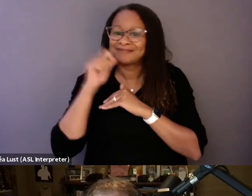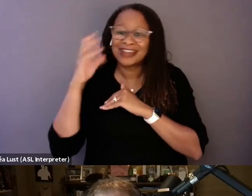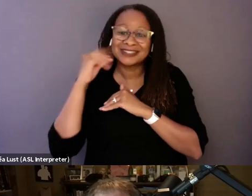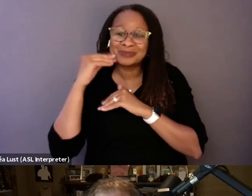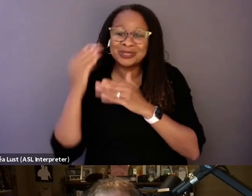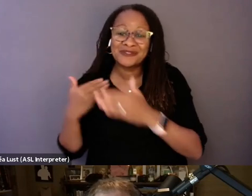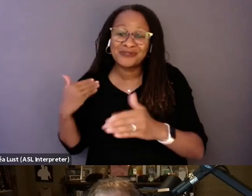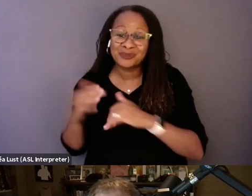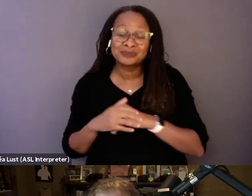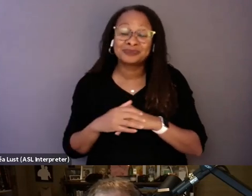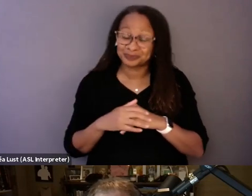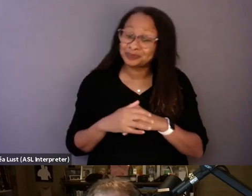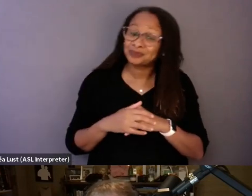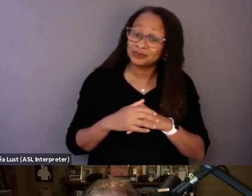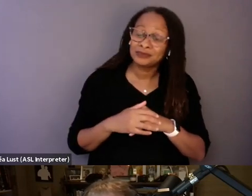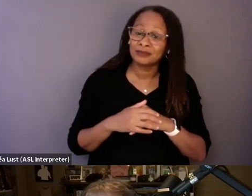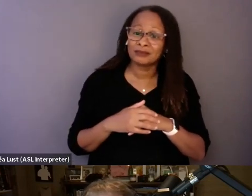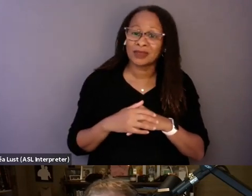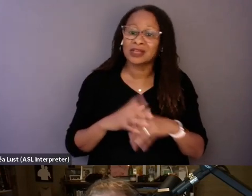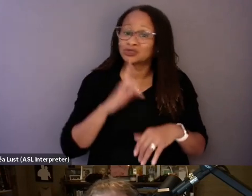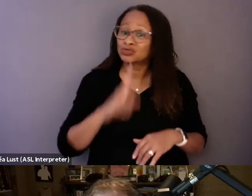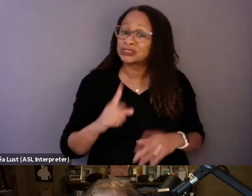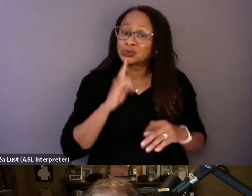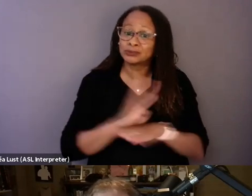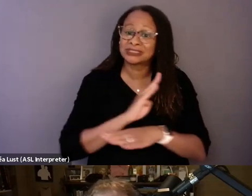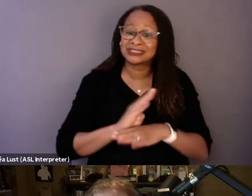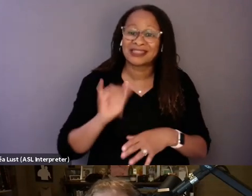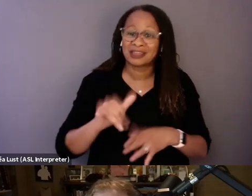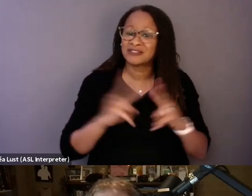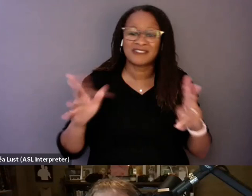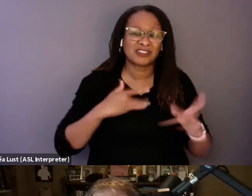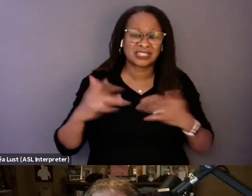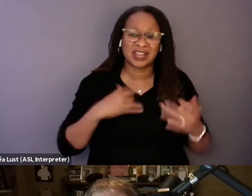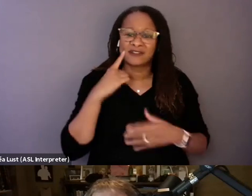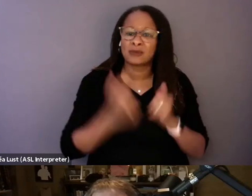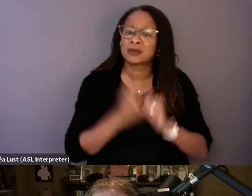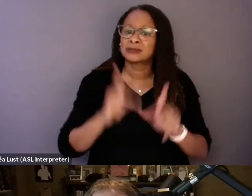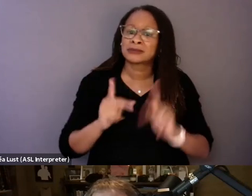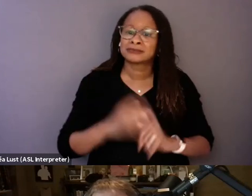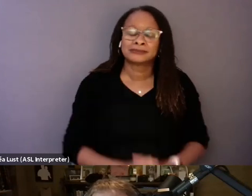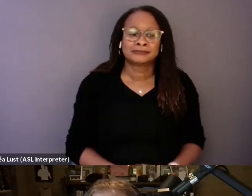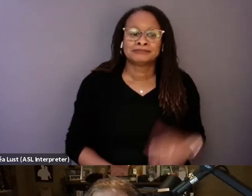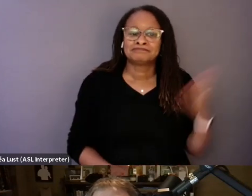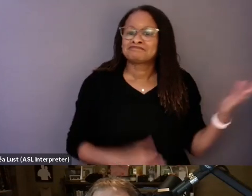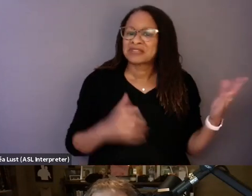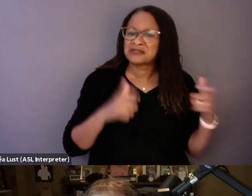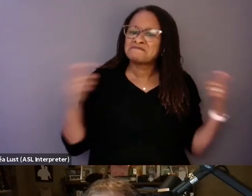and it was indeed thrilling. Yeah, indeed. From those massive amphitheater performances